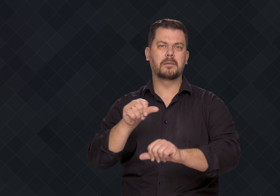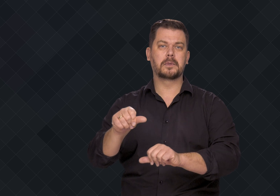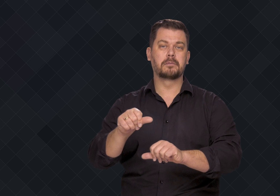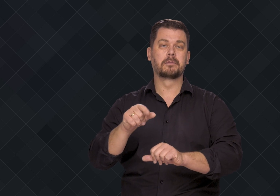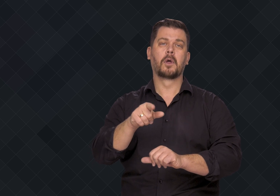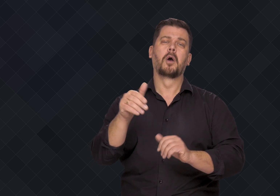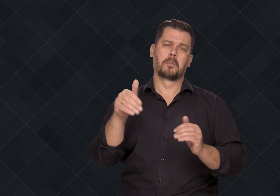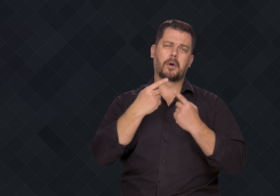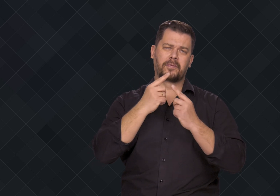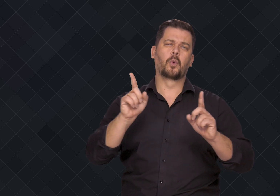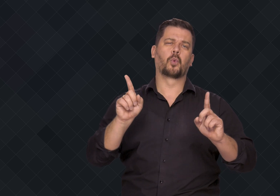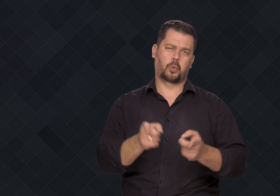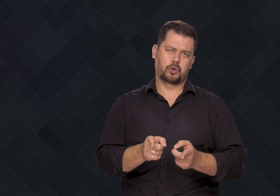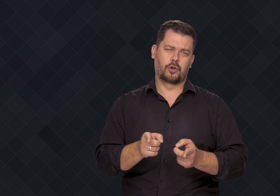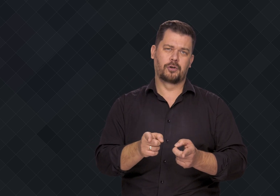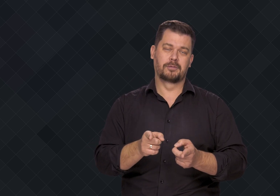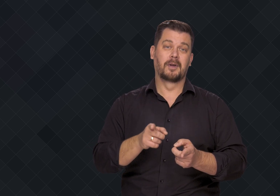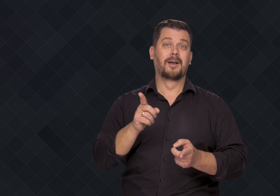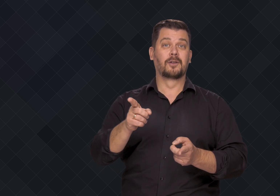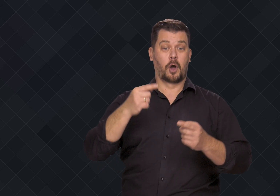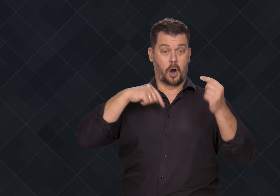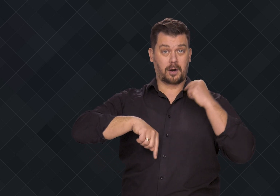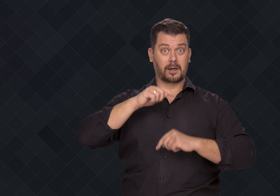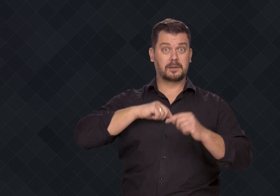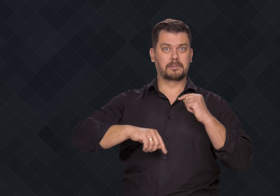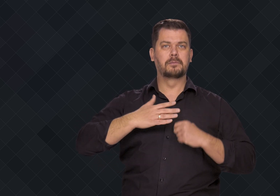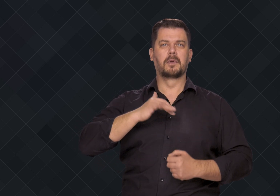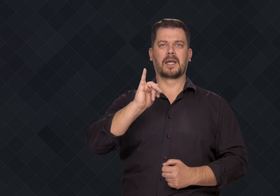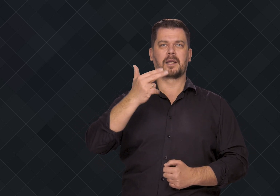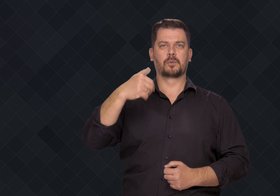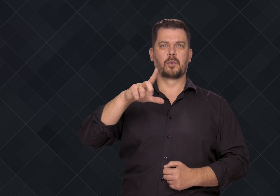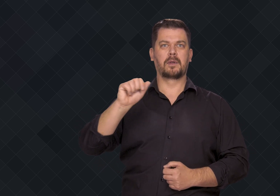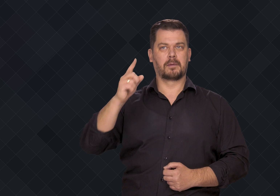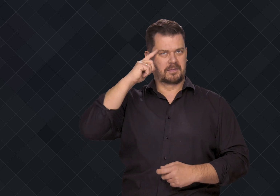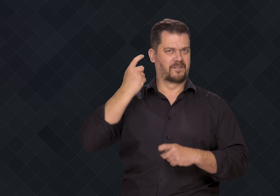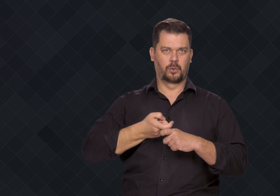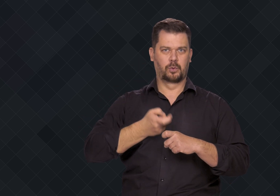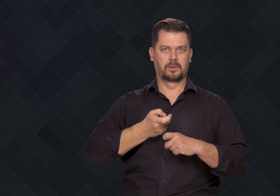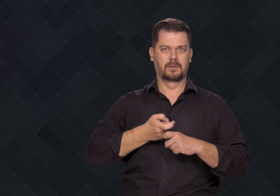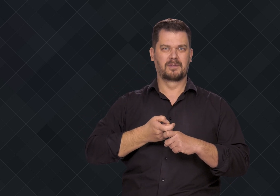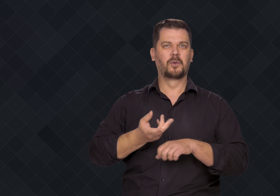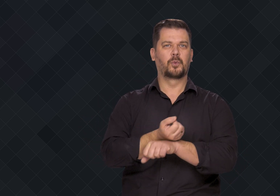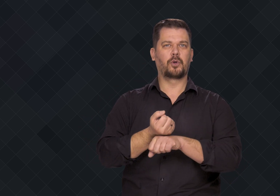then - to put it simply - our body begins to treat insulin as an enemy, a toxin.